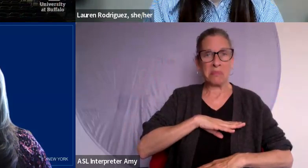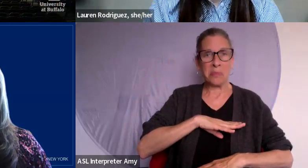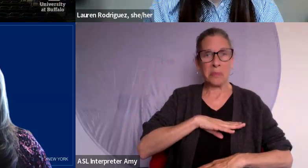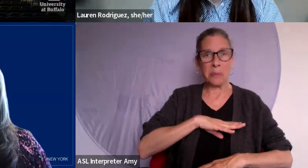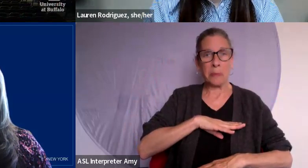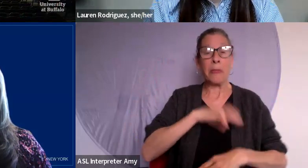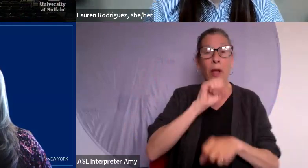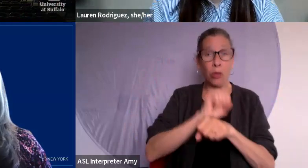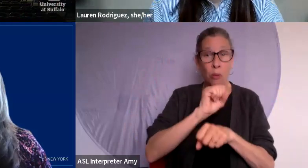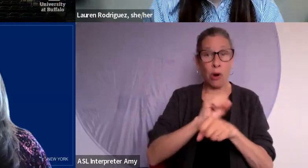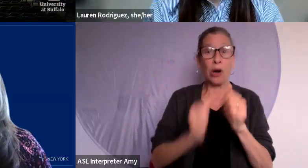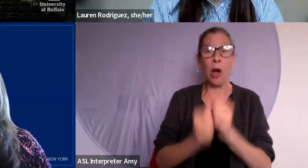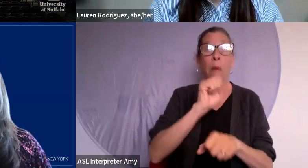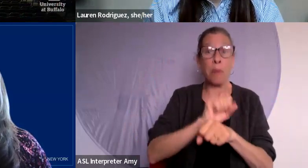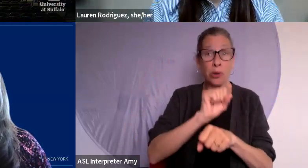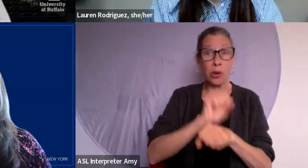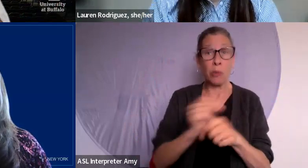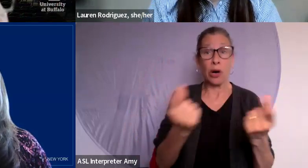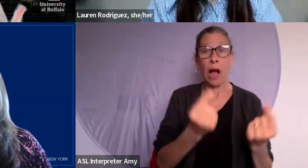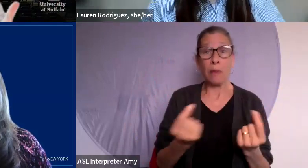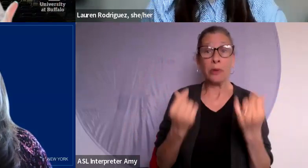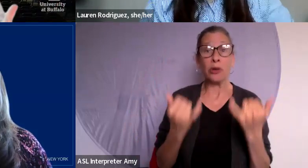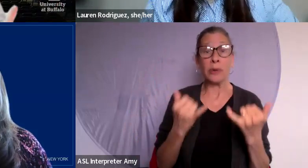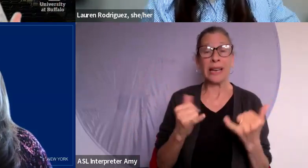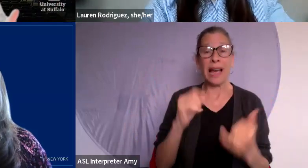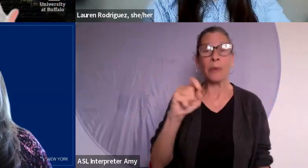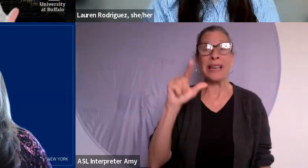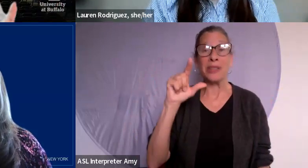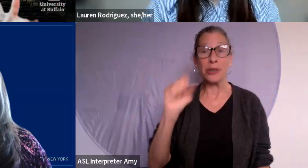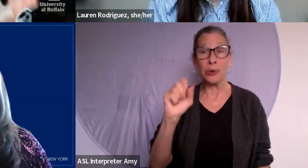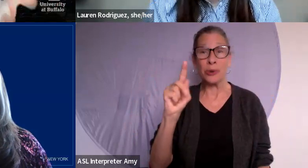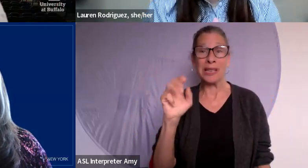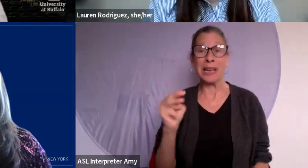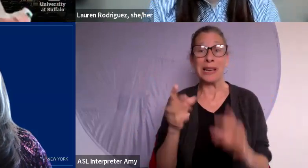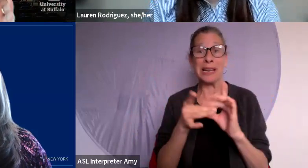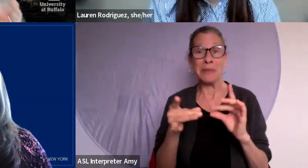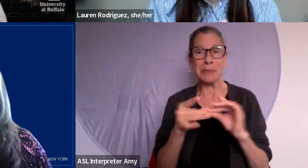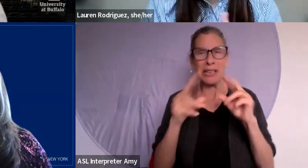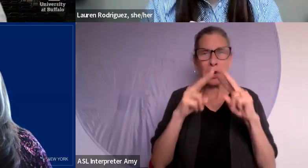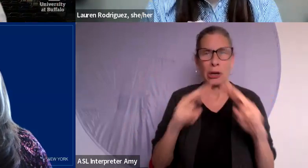work, most of the work I'm doing is actually in the tools that Kim had mentioned, looking at the tools that were integrated